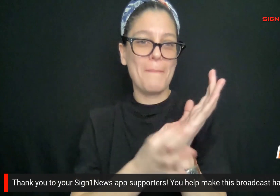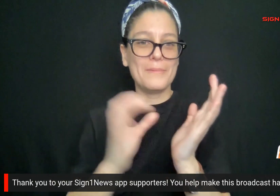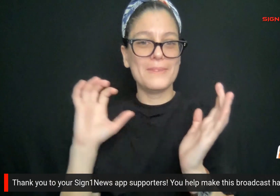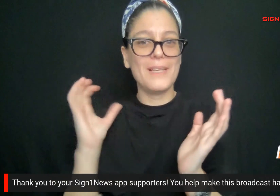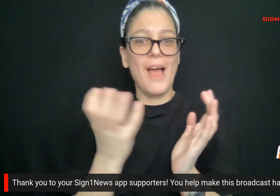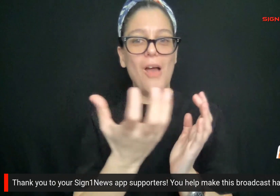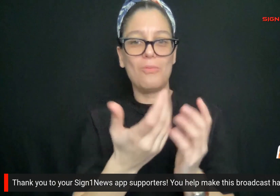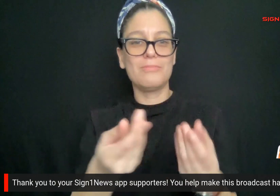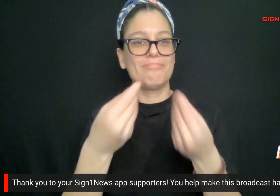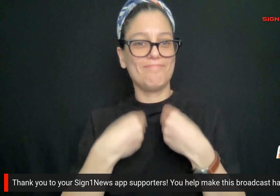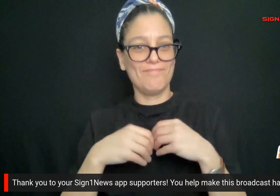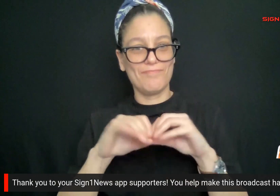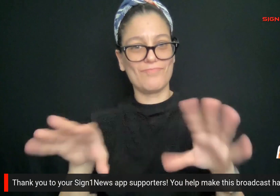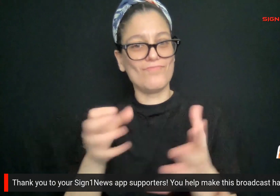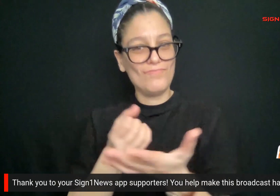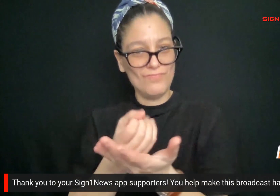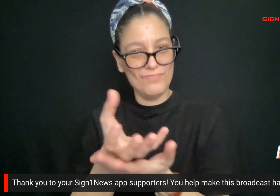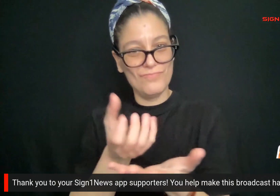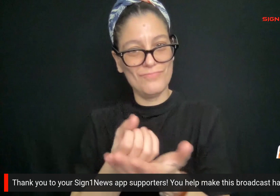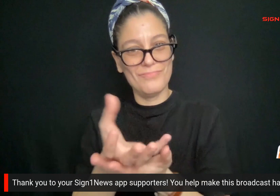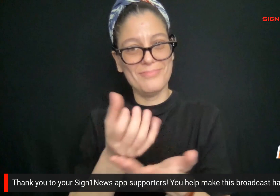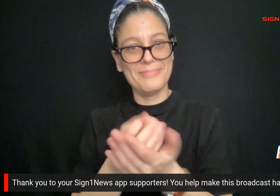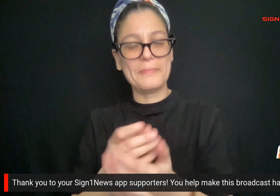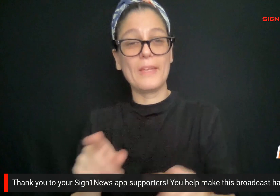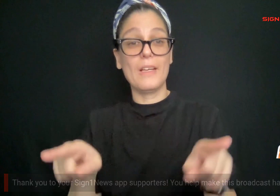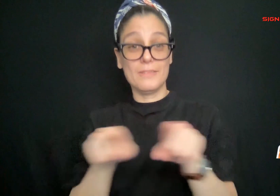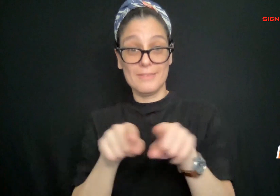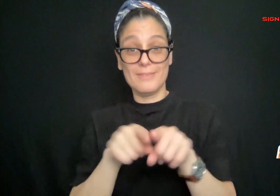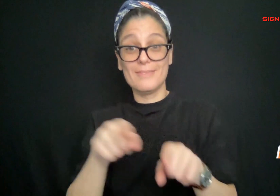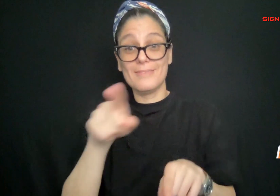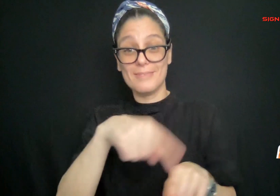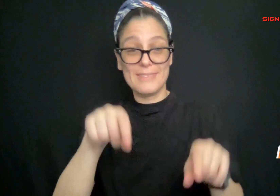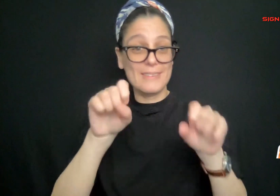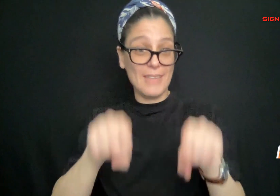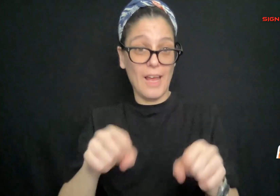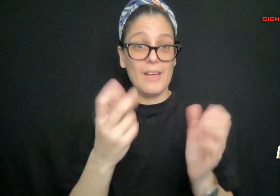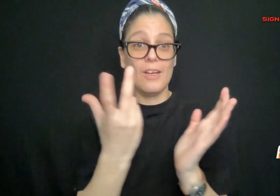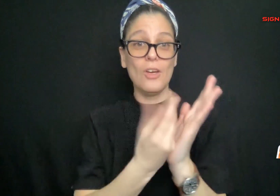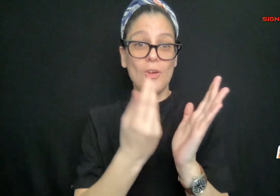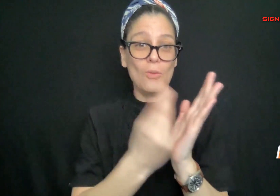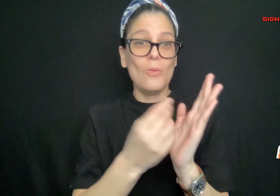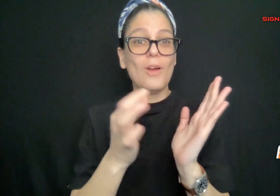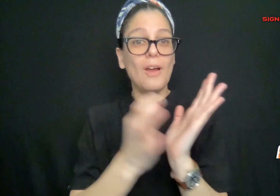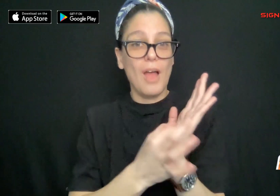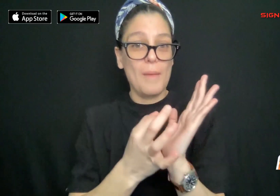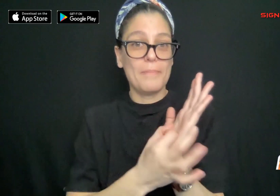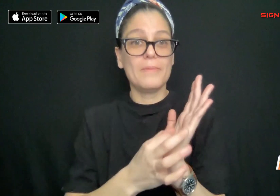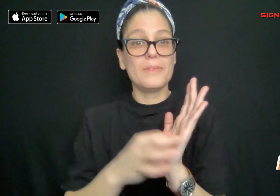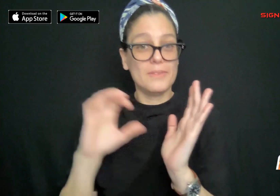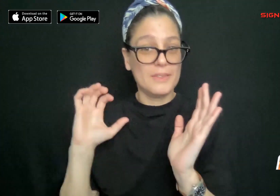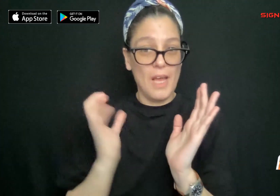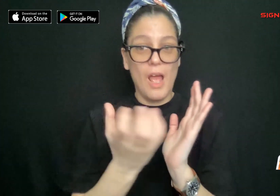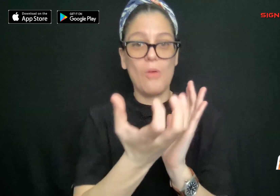app supporters you help make this broadcast happen you can download the Sign1News app